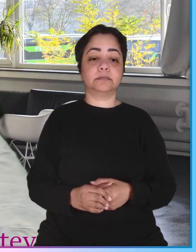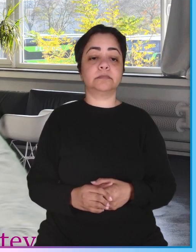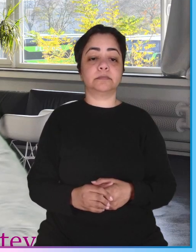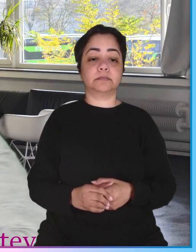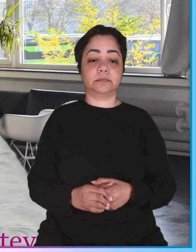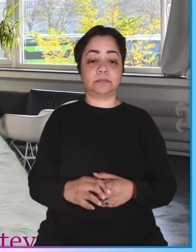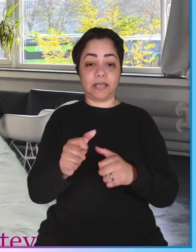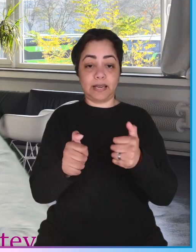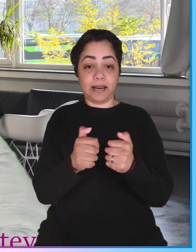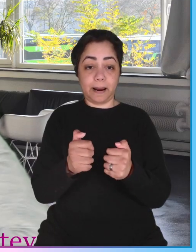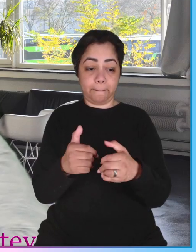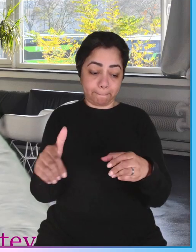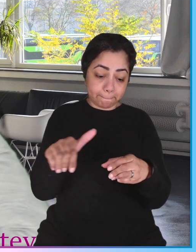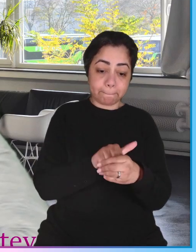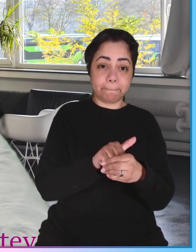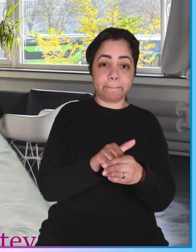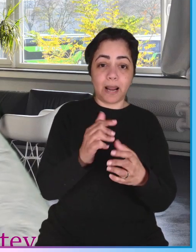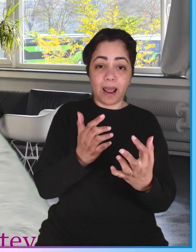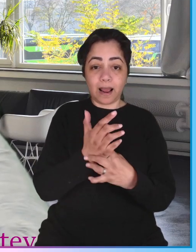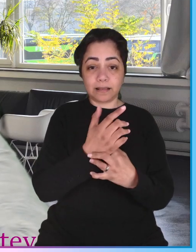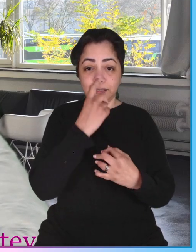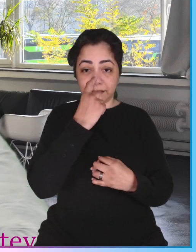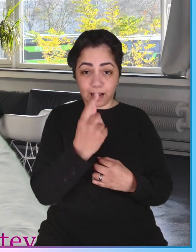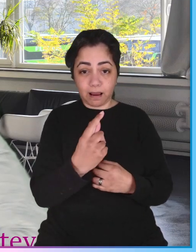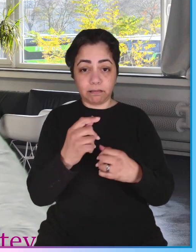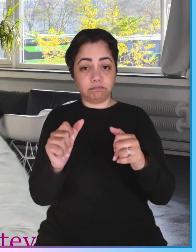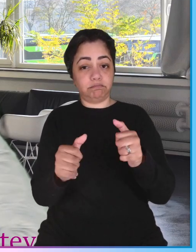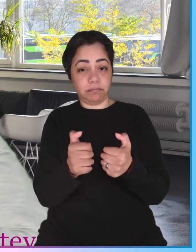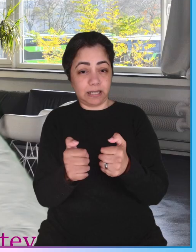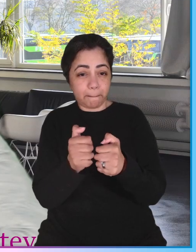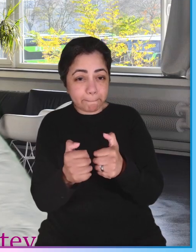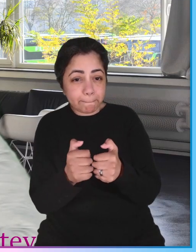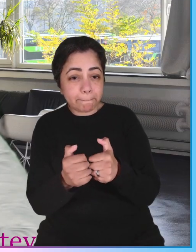no matter where you are, is a super important part of remaining accessible.